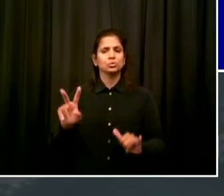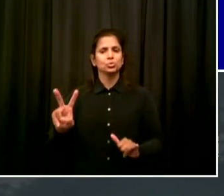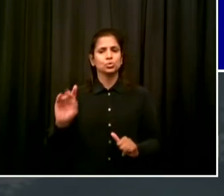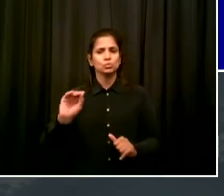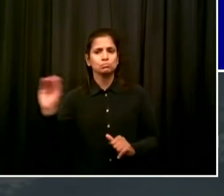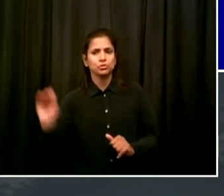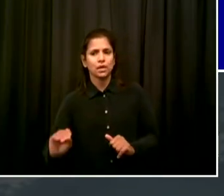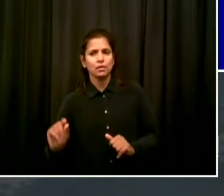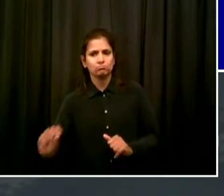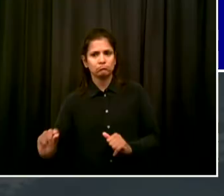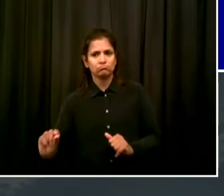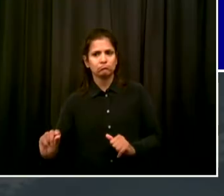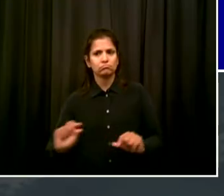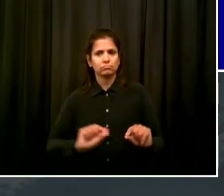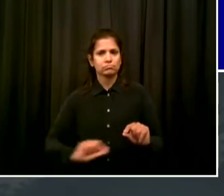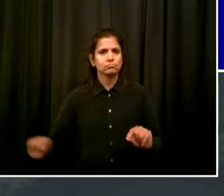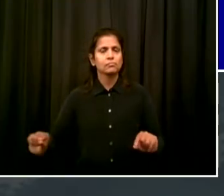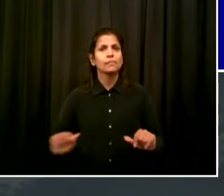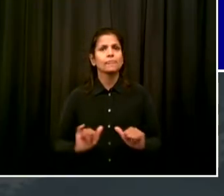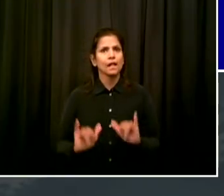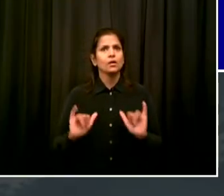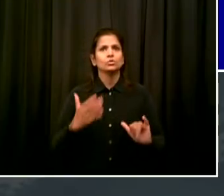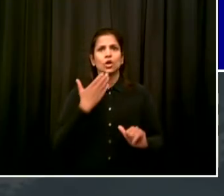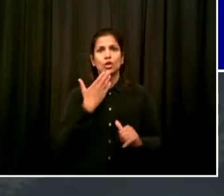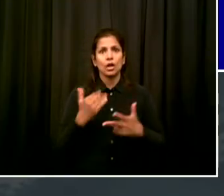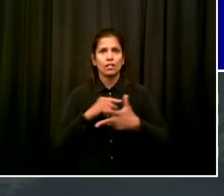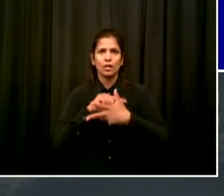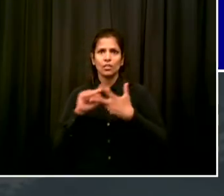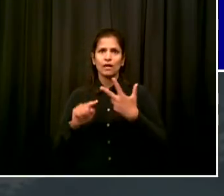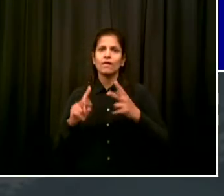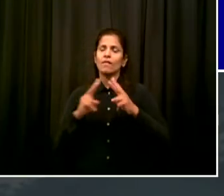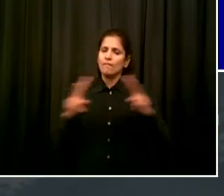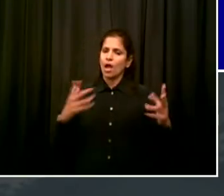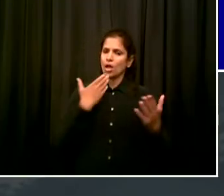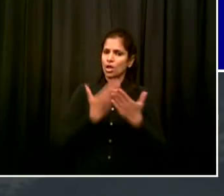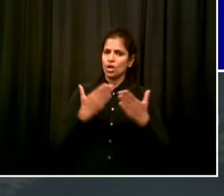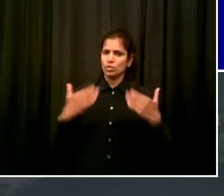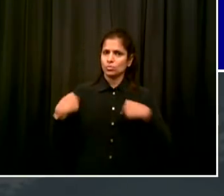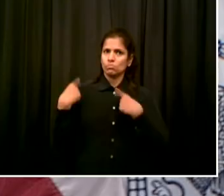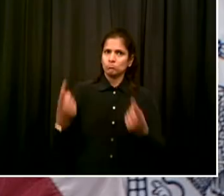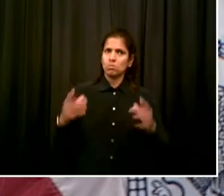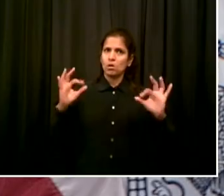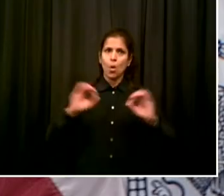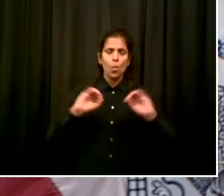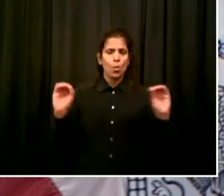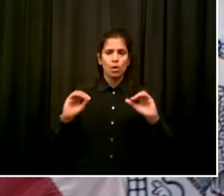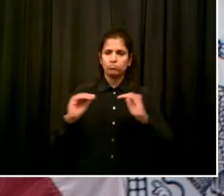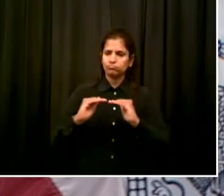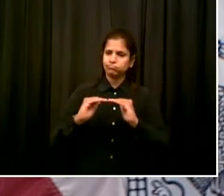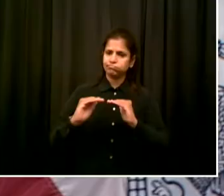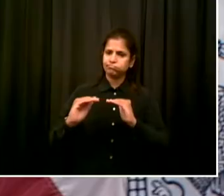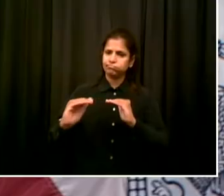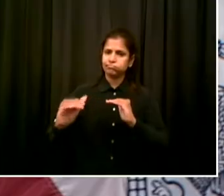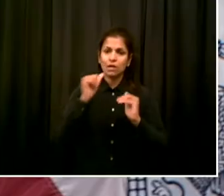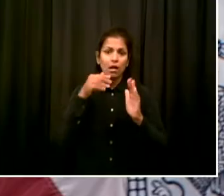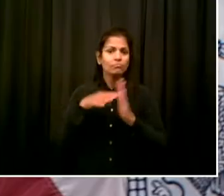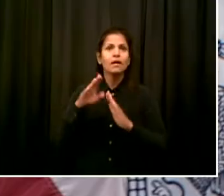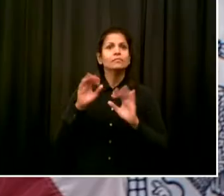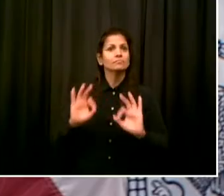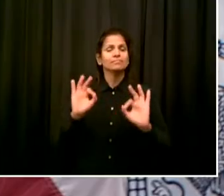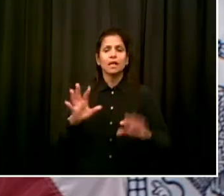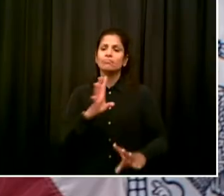COVID-19 ,